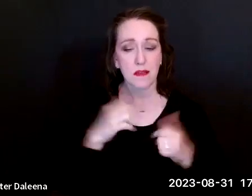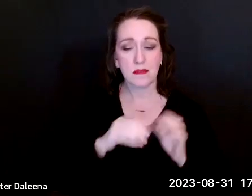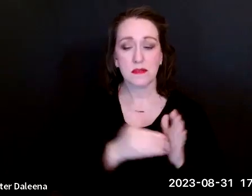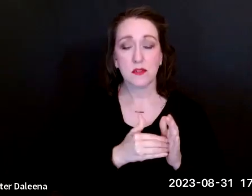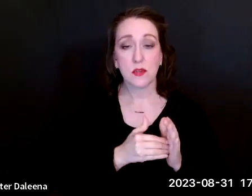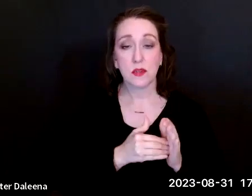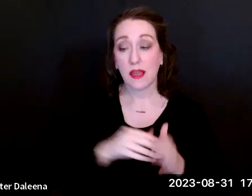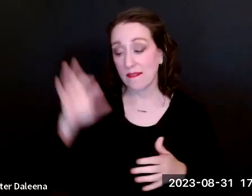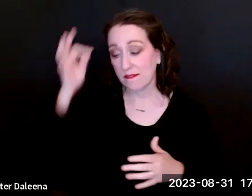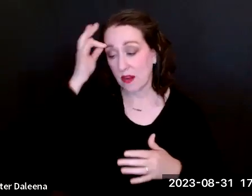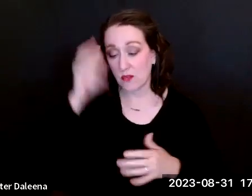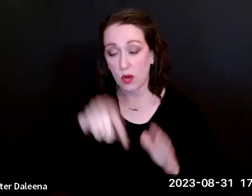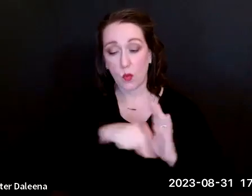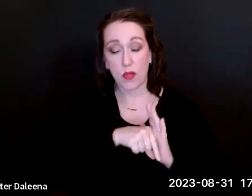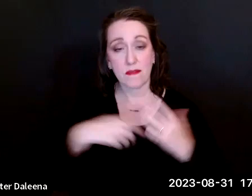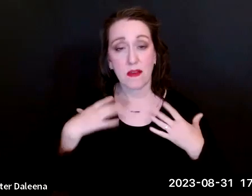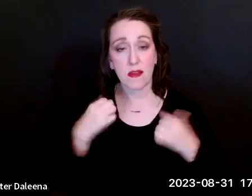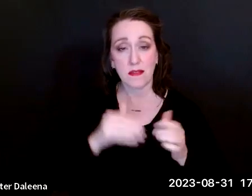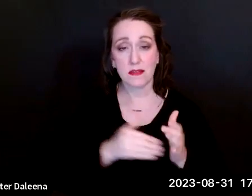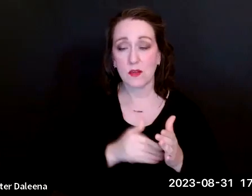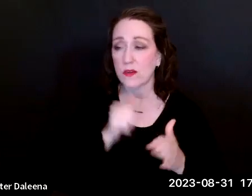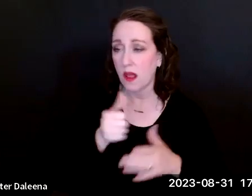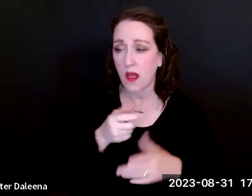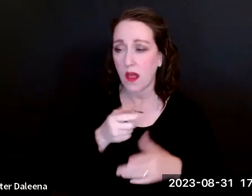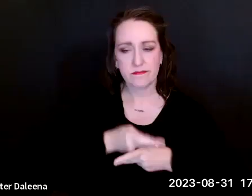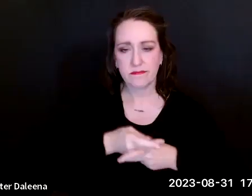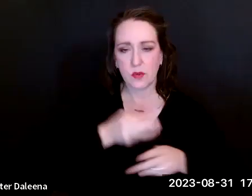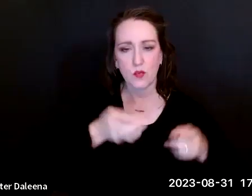health centers are not regulated by the state they are regulated by the federal government